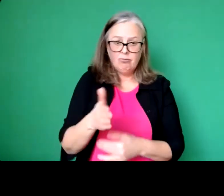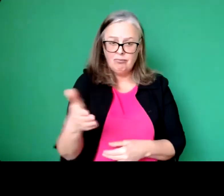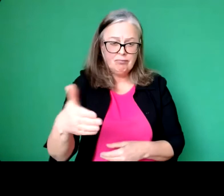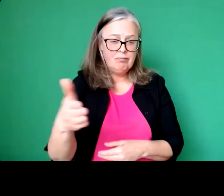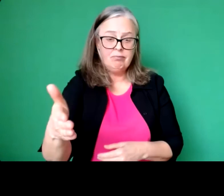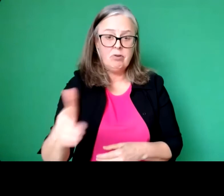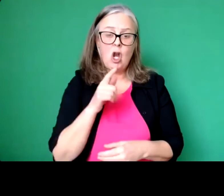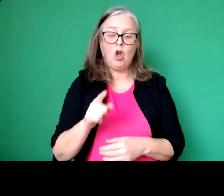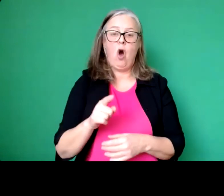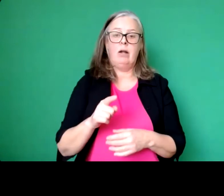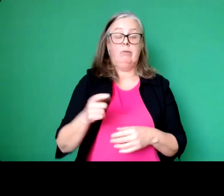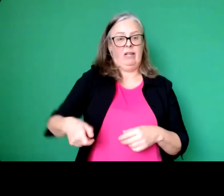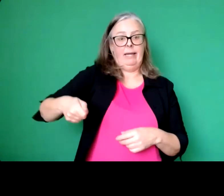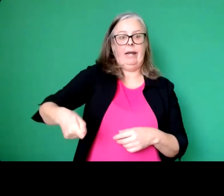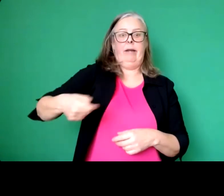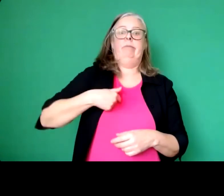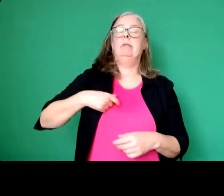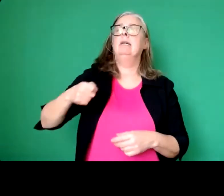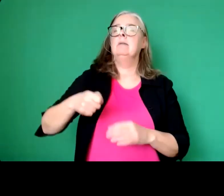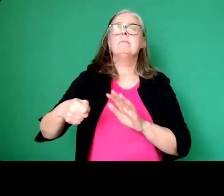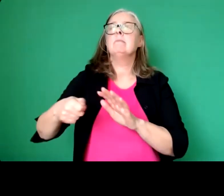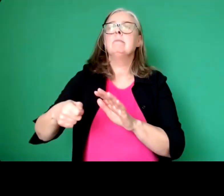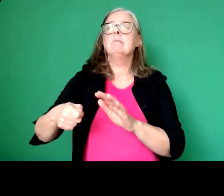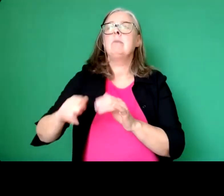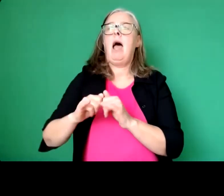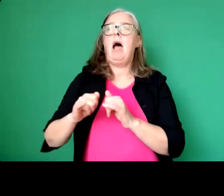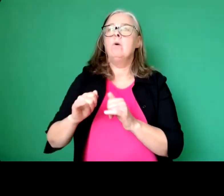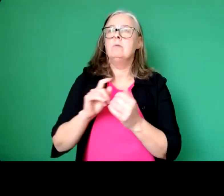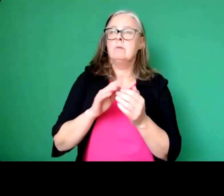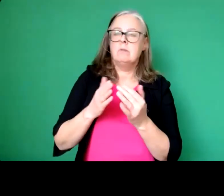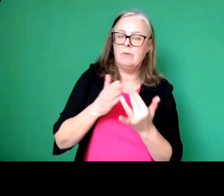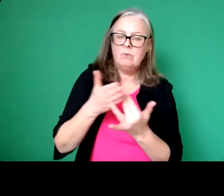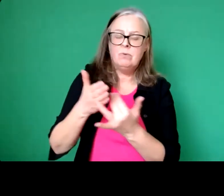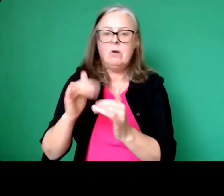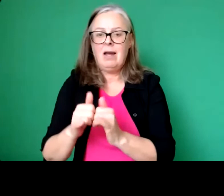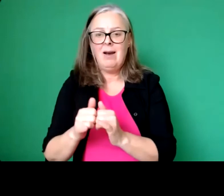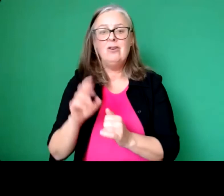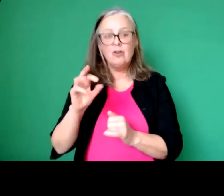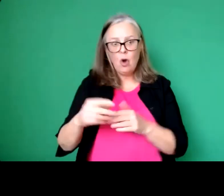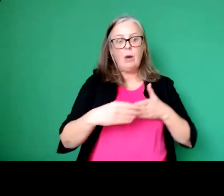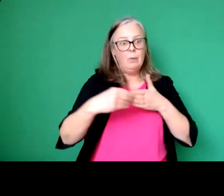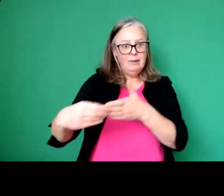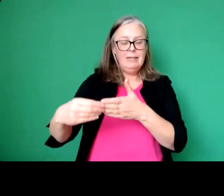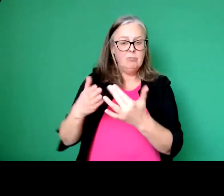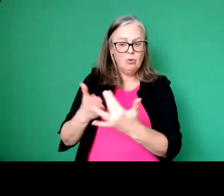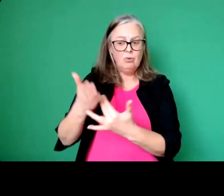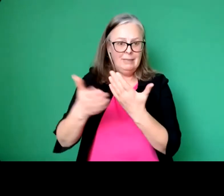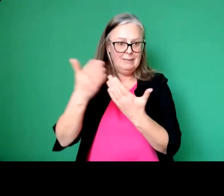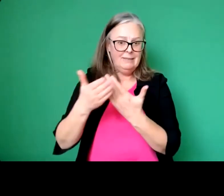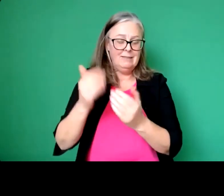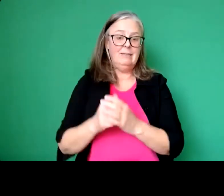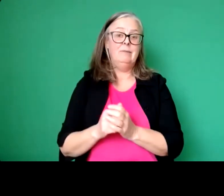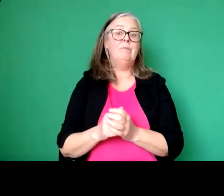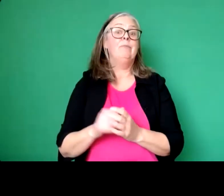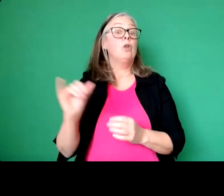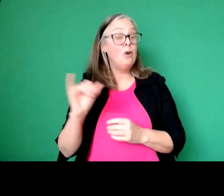and then i'd have to figure out how to negotiate that and they also navigate you up to obstacles